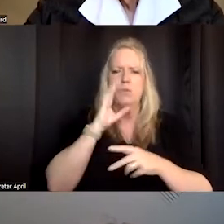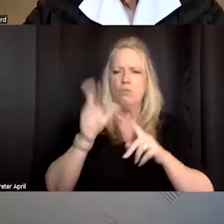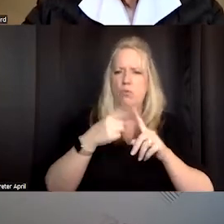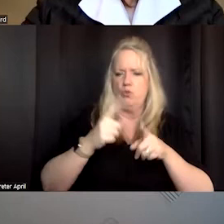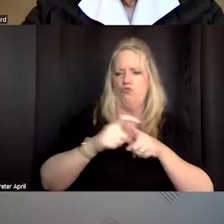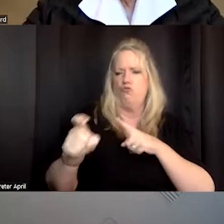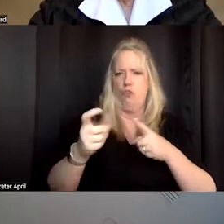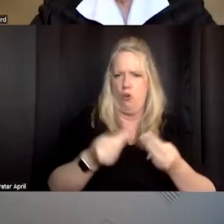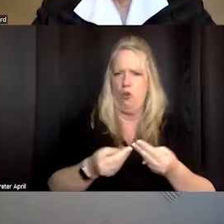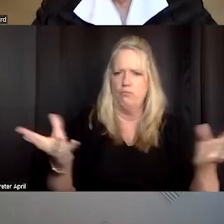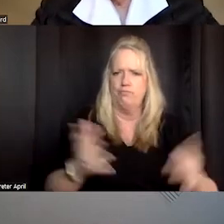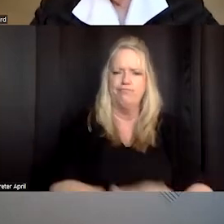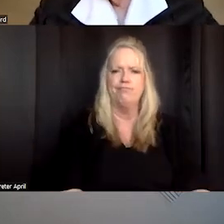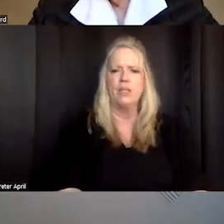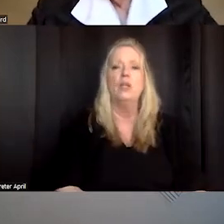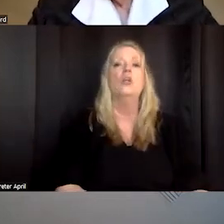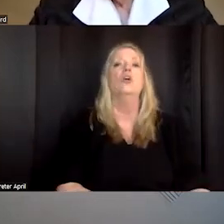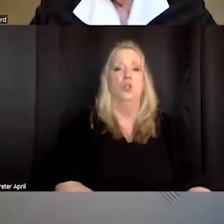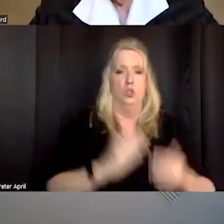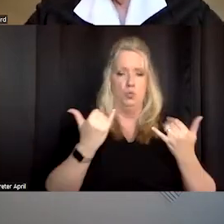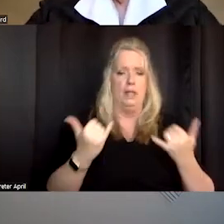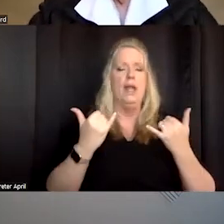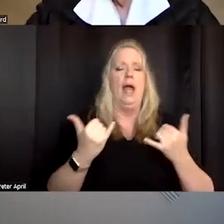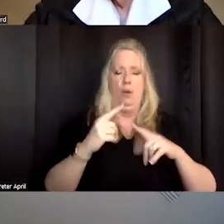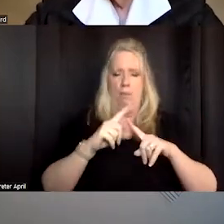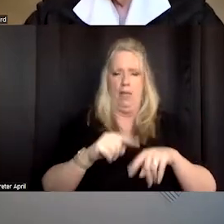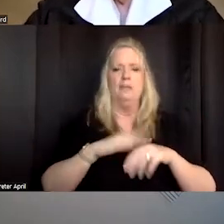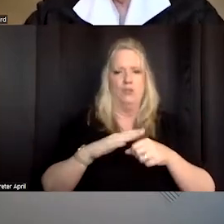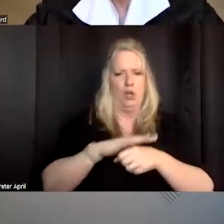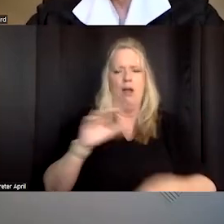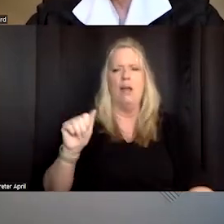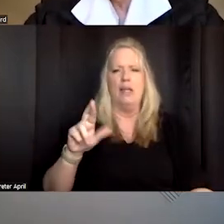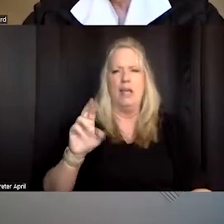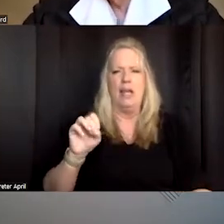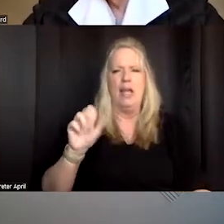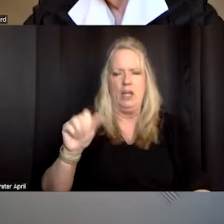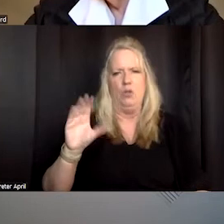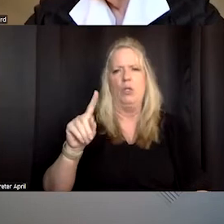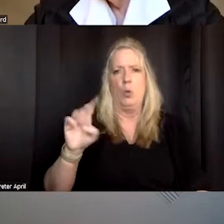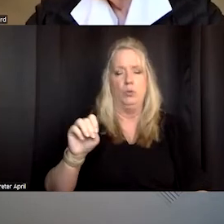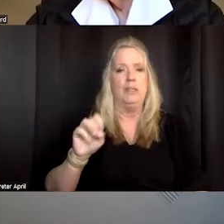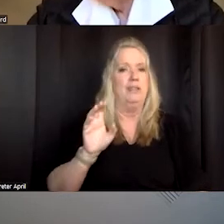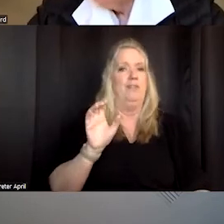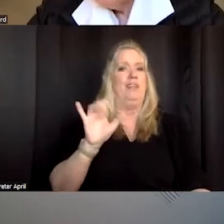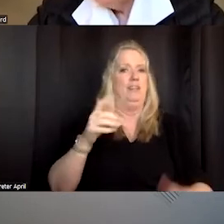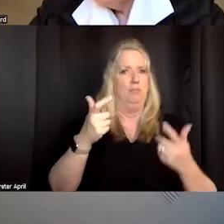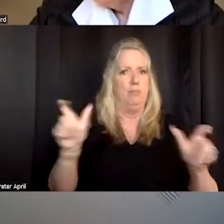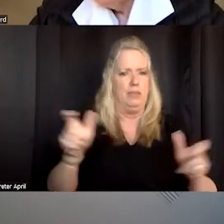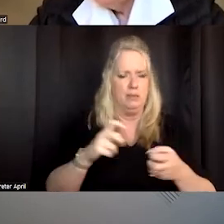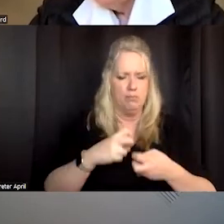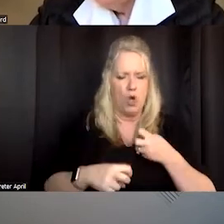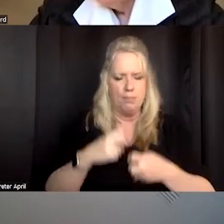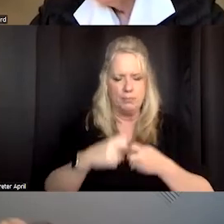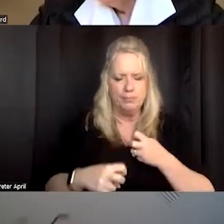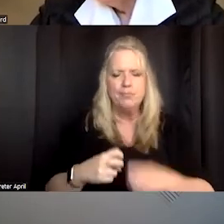NOW, BASED ON AREA CODE. THAT IS A BIG PROBLEM, BECAUSE, OBVIOUSLY,